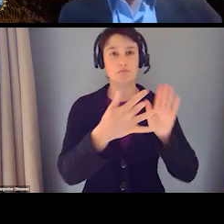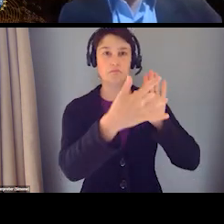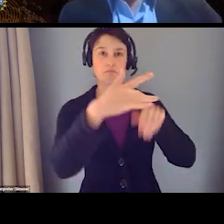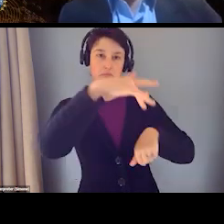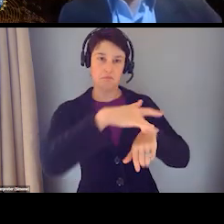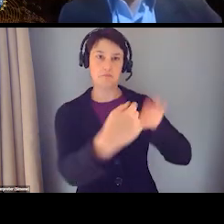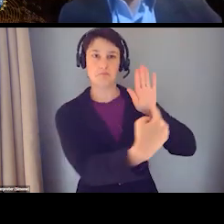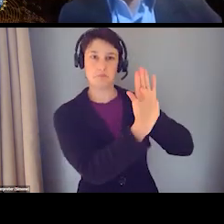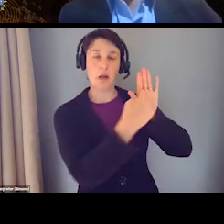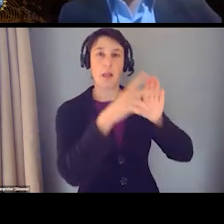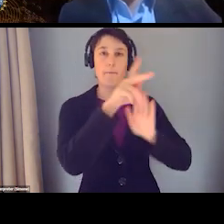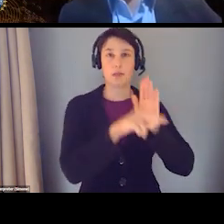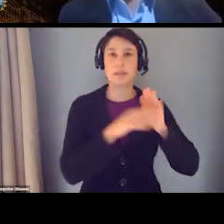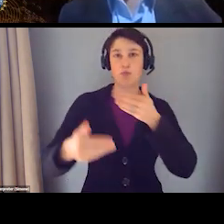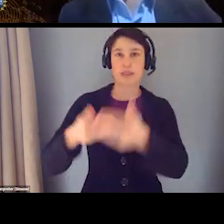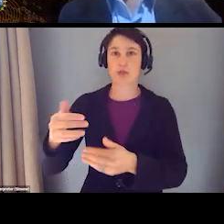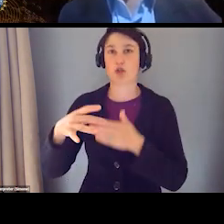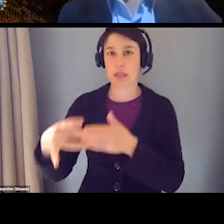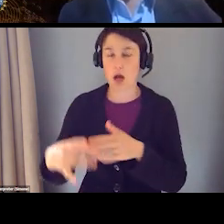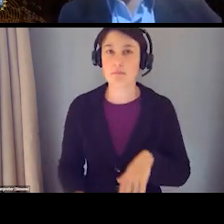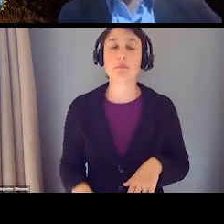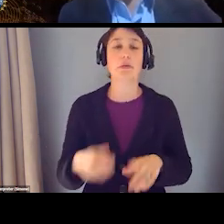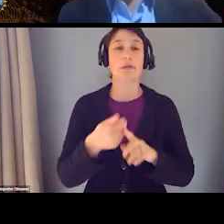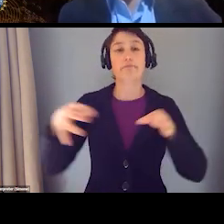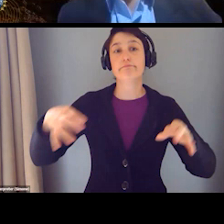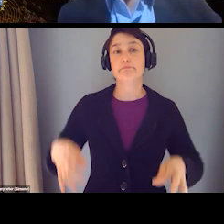It tells you, again, that they are basically annual project reports,